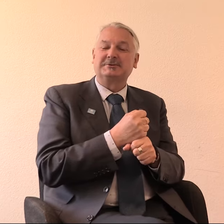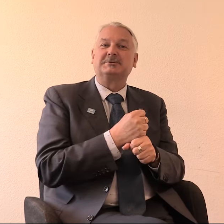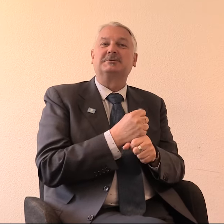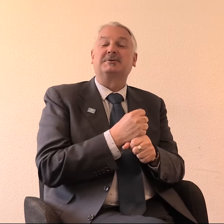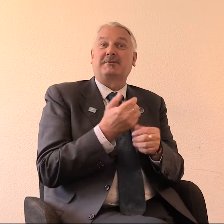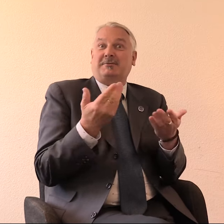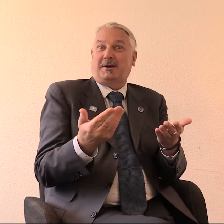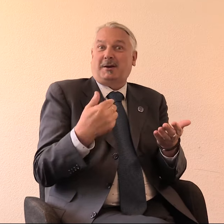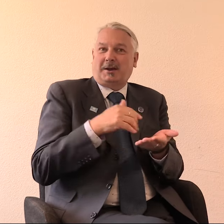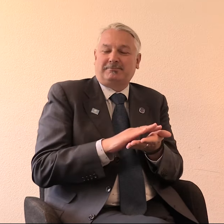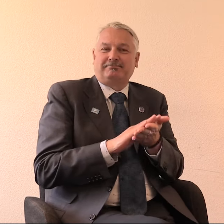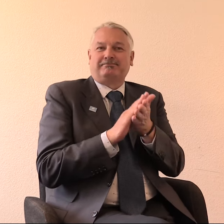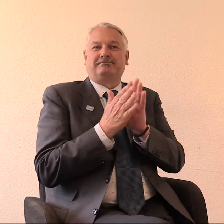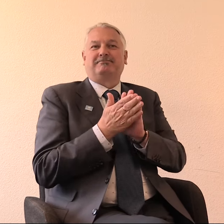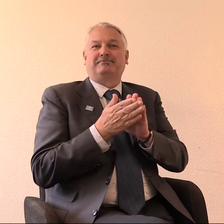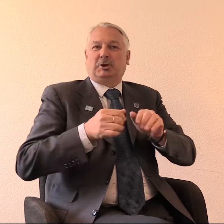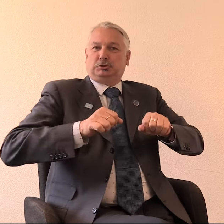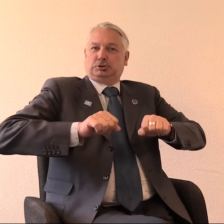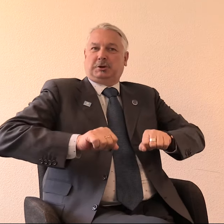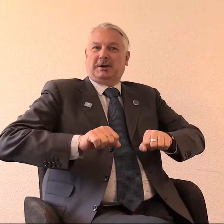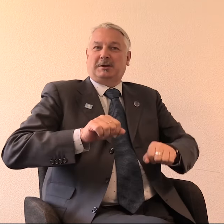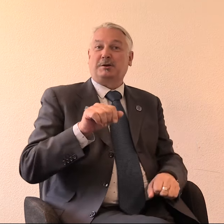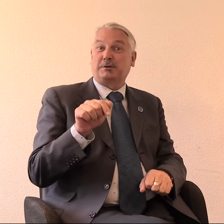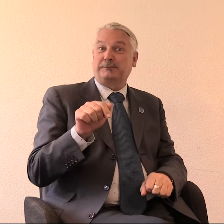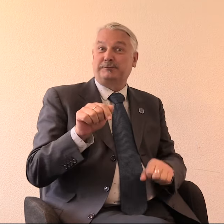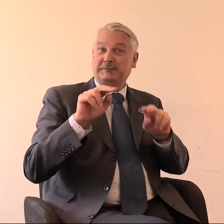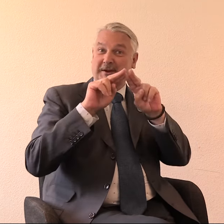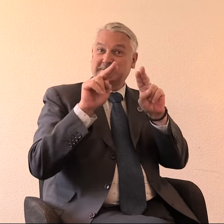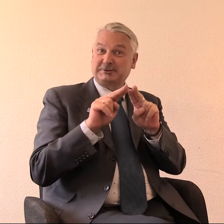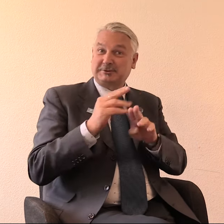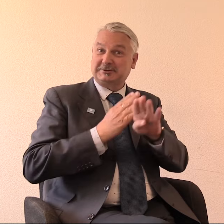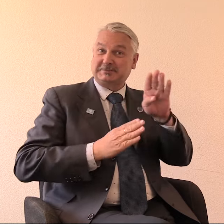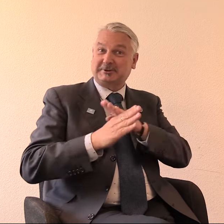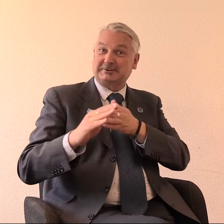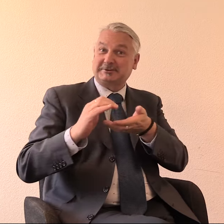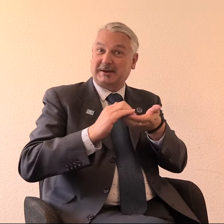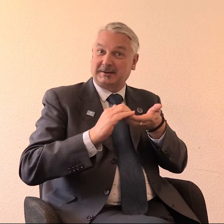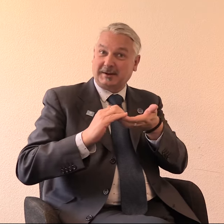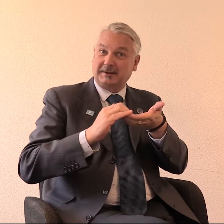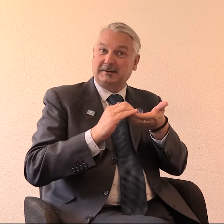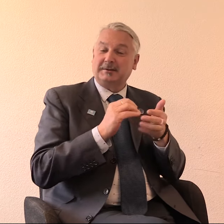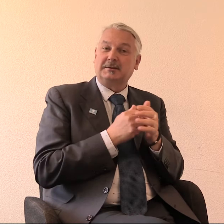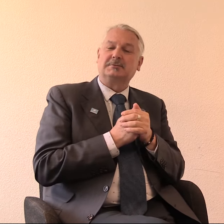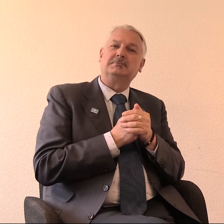and have recently been elected as the Chair of the International Disability Alliance.